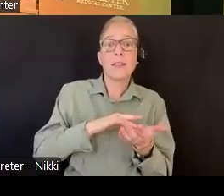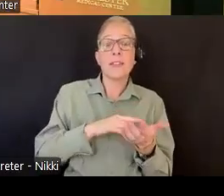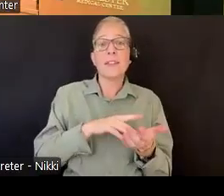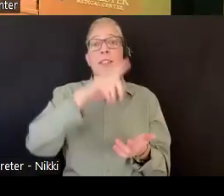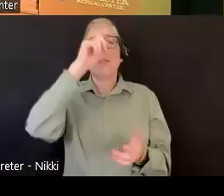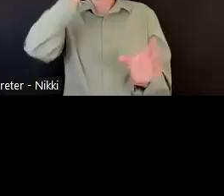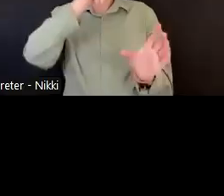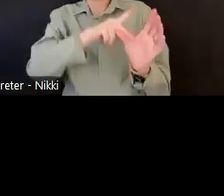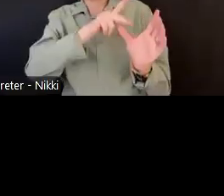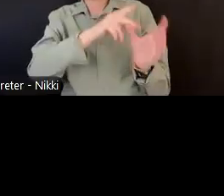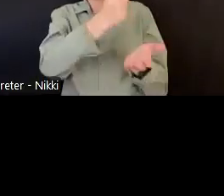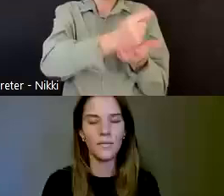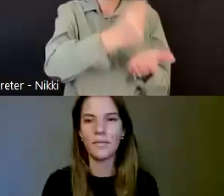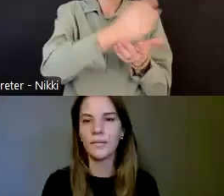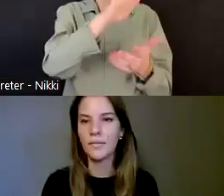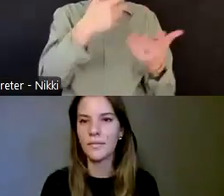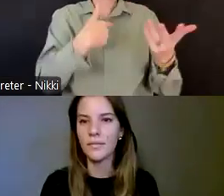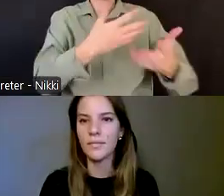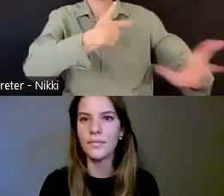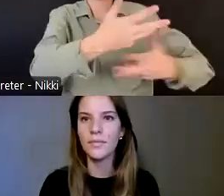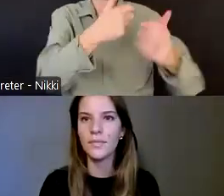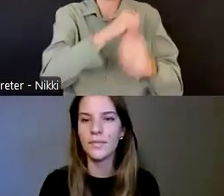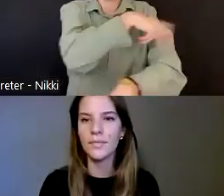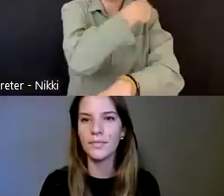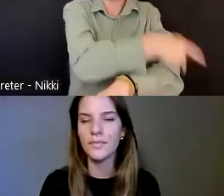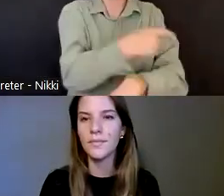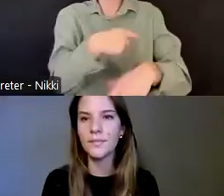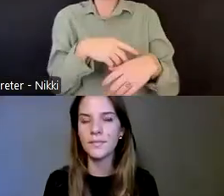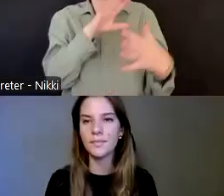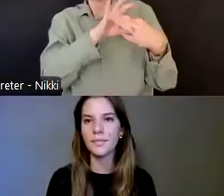You develop relationships. You learn the values. You learn sort of the other nurses and doctors